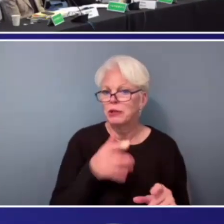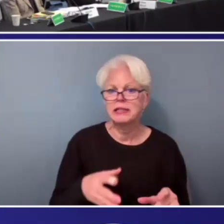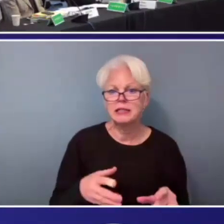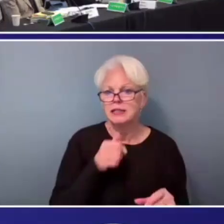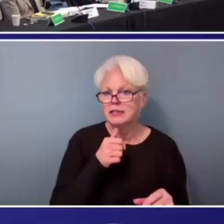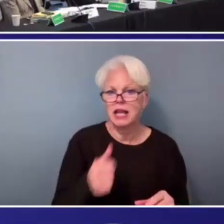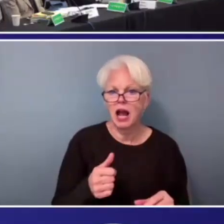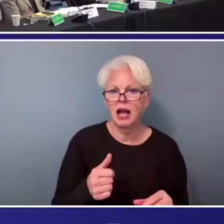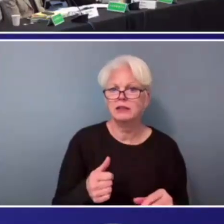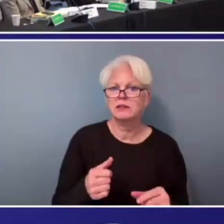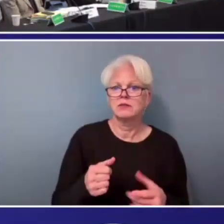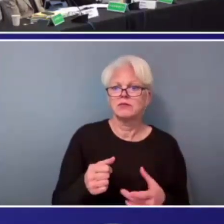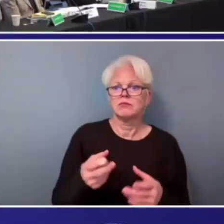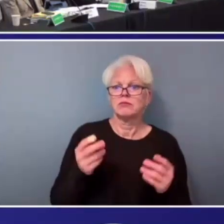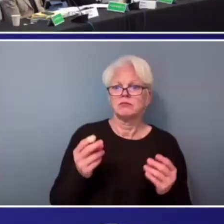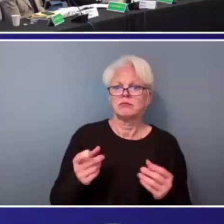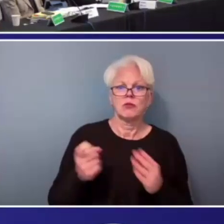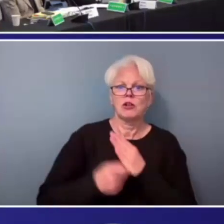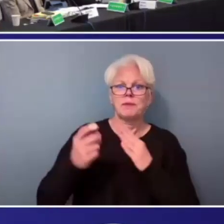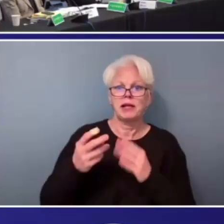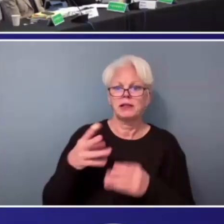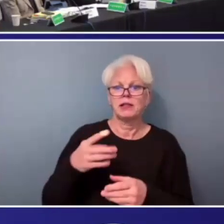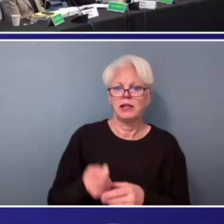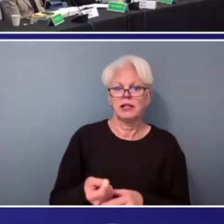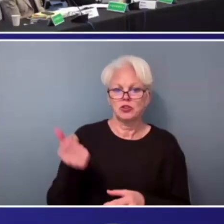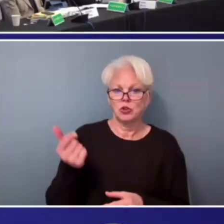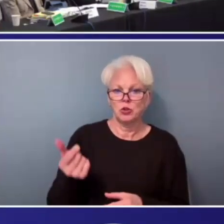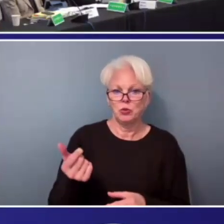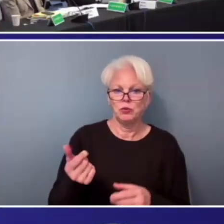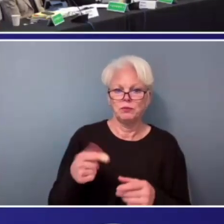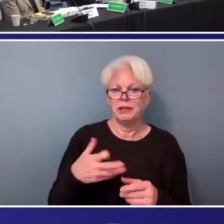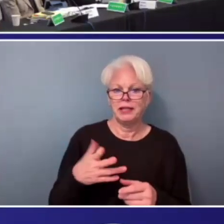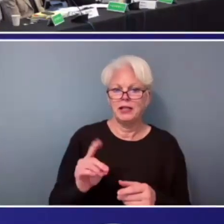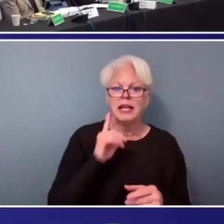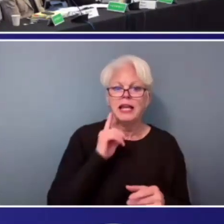It would, it would exclude research PhDs.